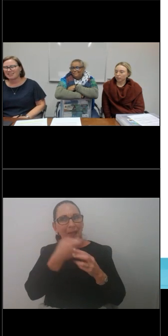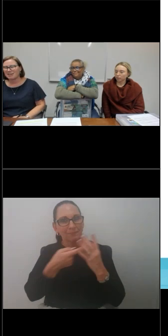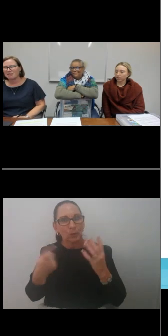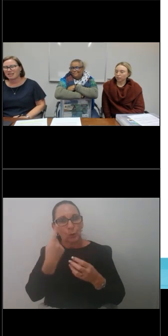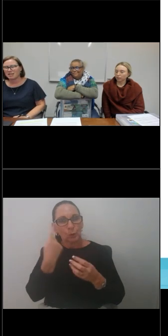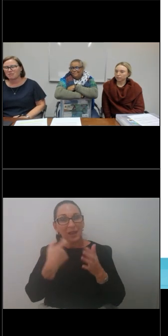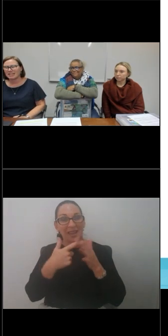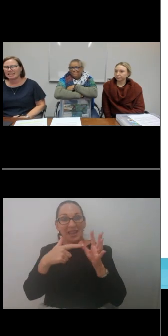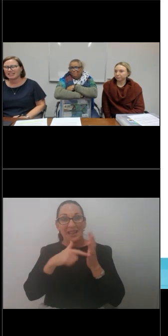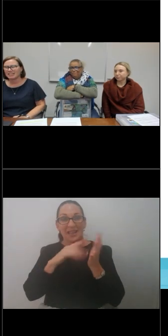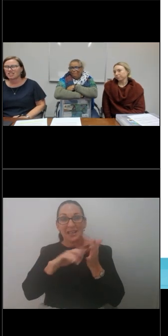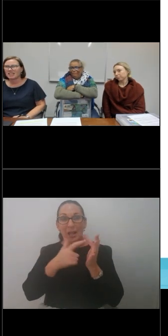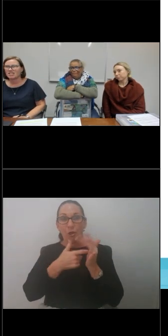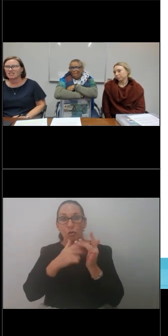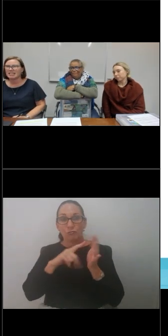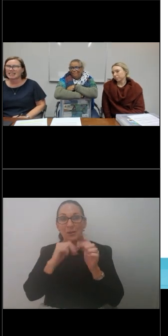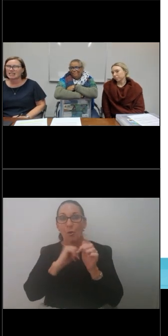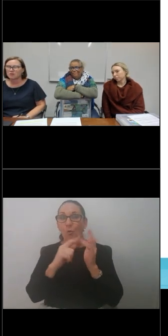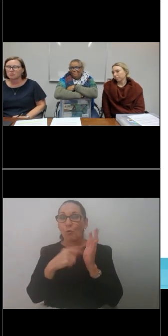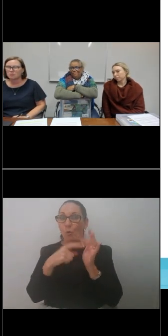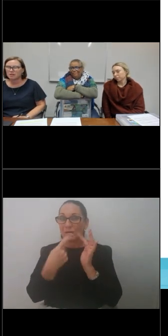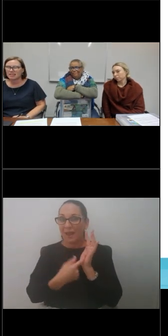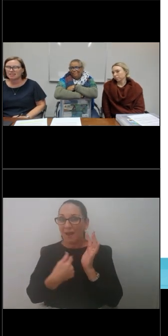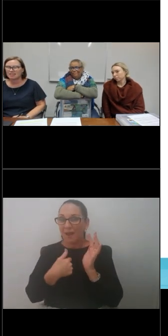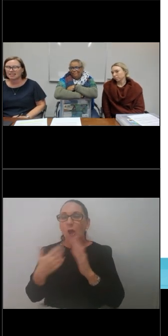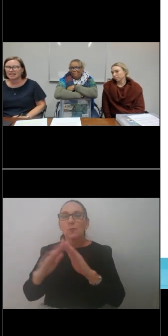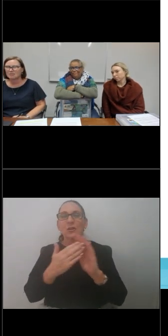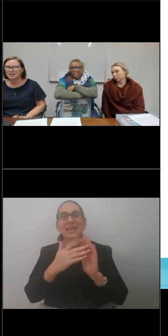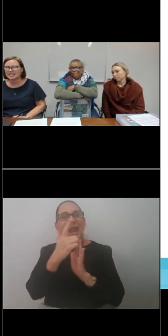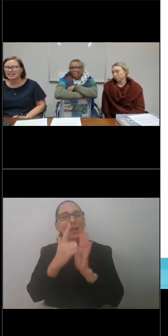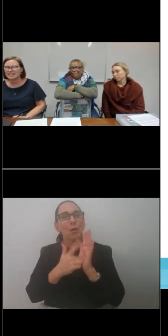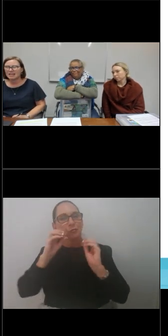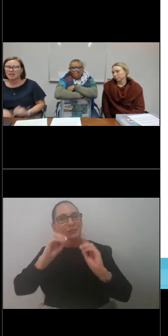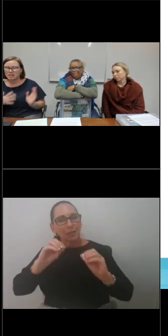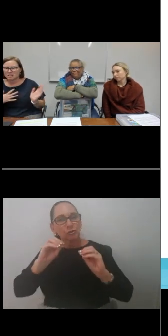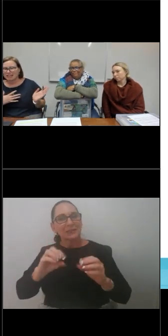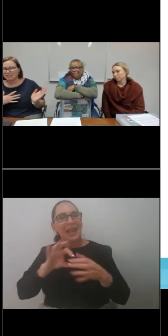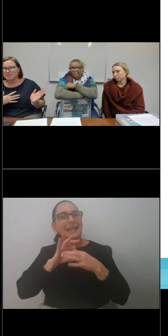I'm the community legal education and engagement coordinator here at LAQ Queensland to my left I